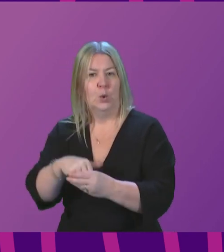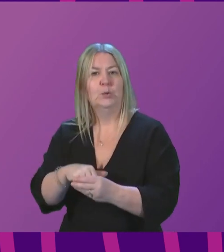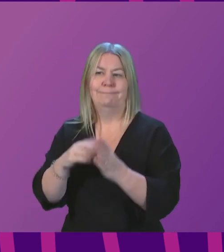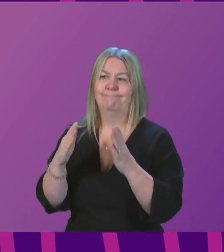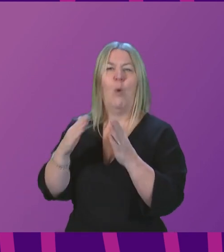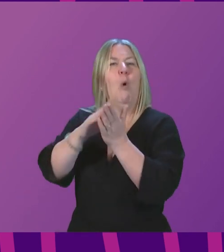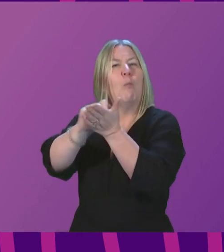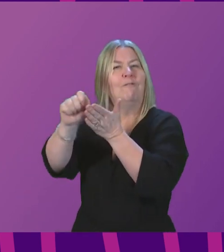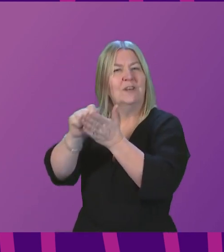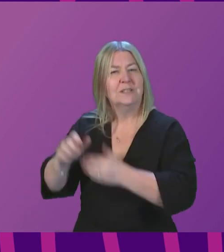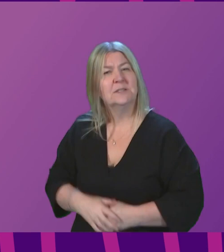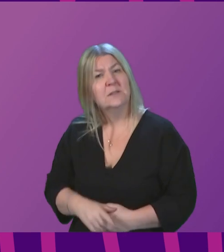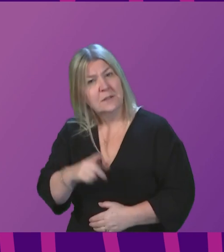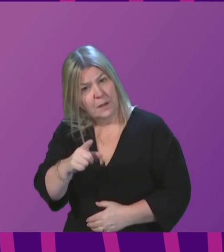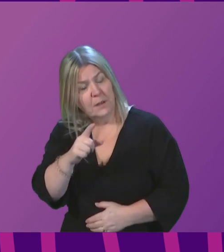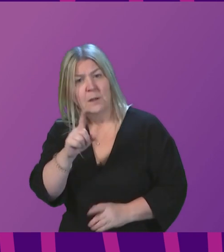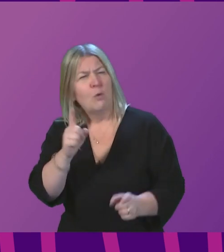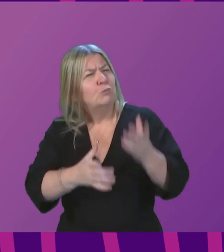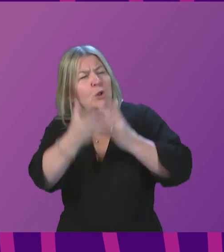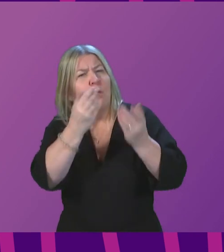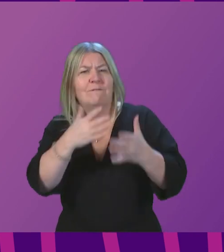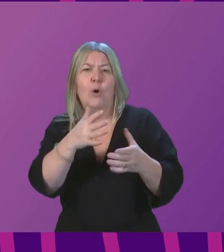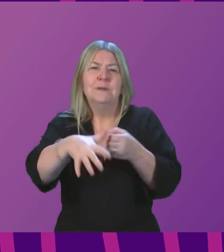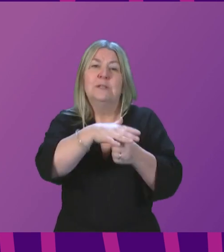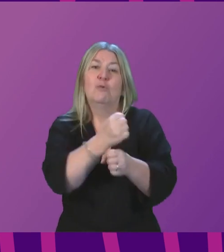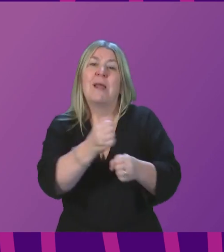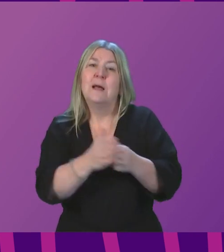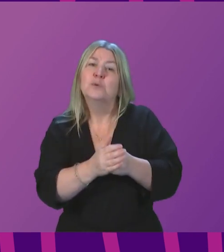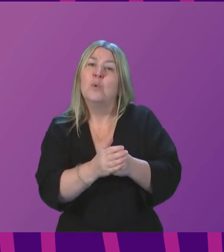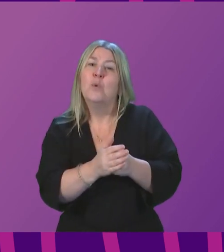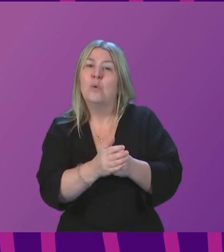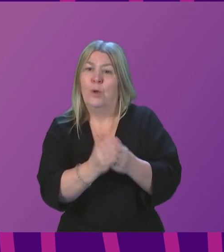Inn in Glasgow, and say what more we can do to prevent the growth in the use of institutional